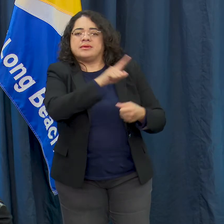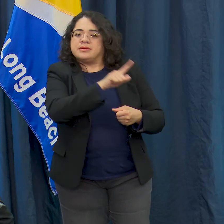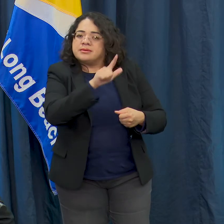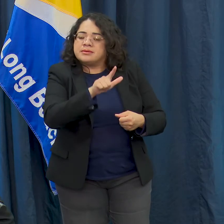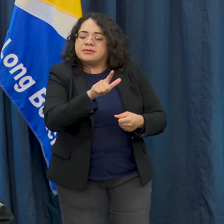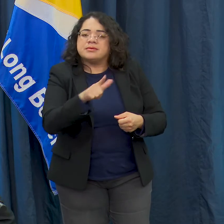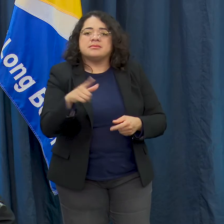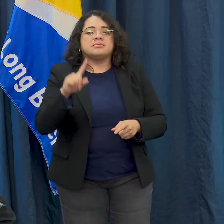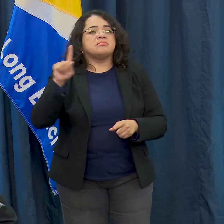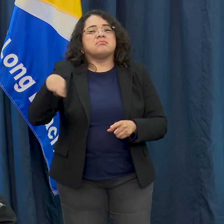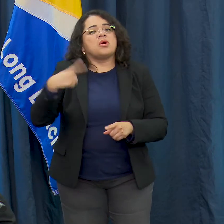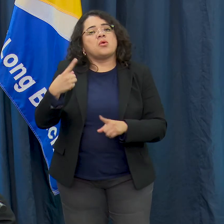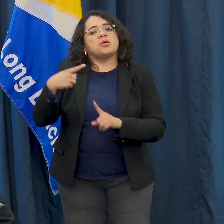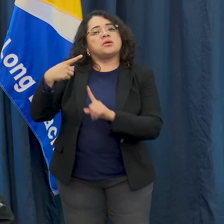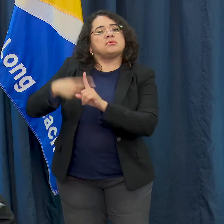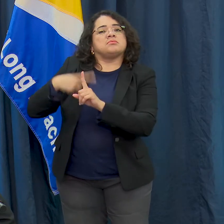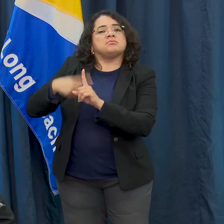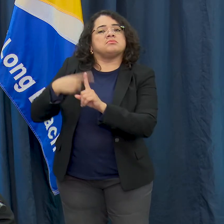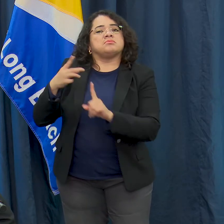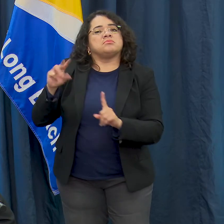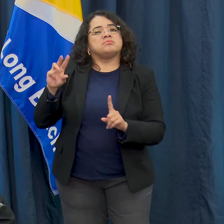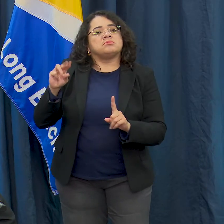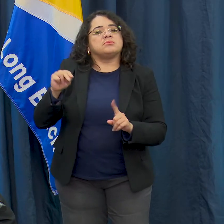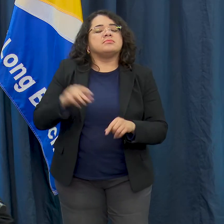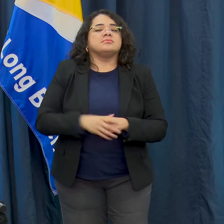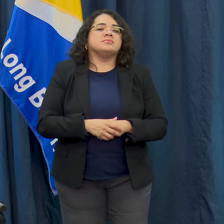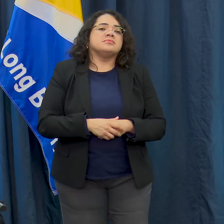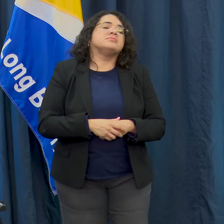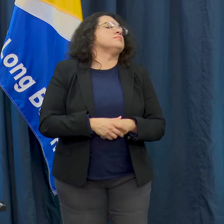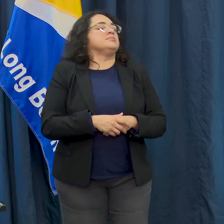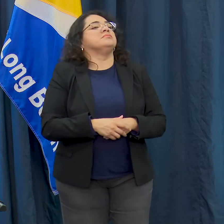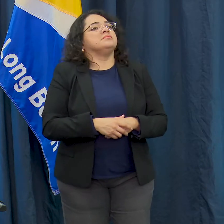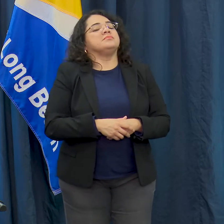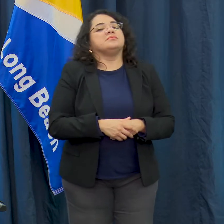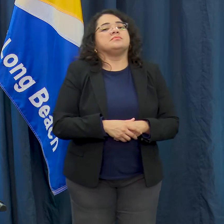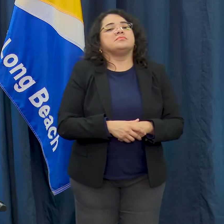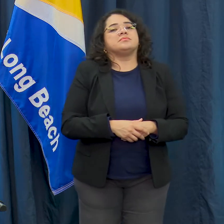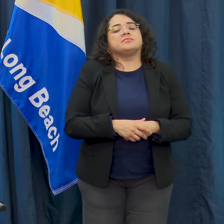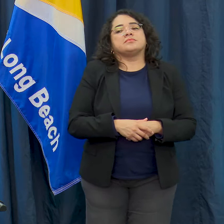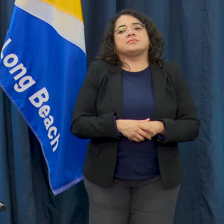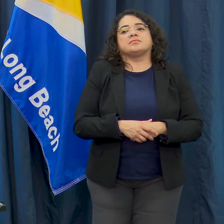tenants dealing in this process? Well I think first, anyone that's